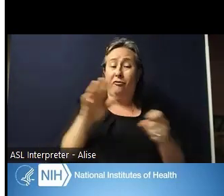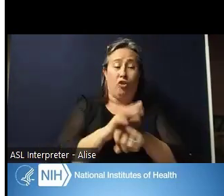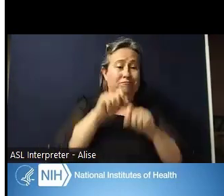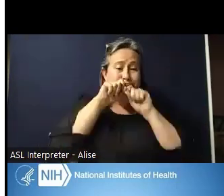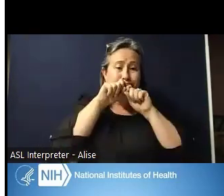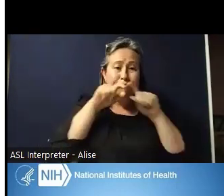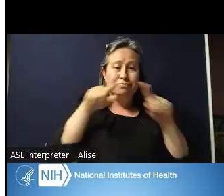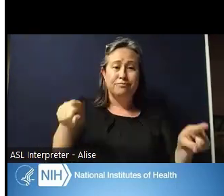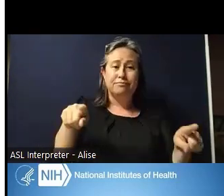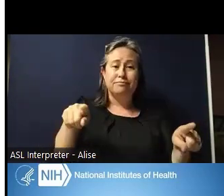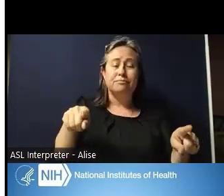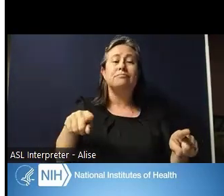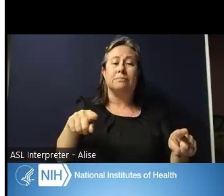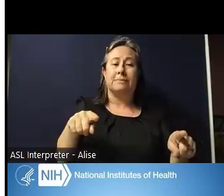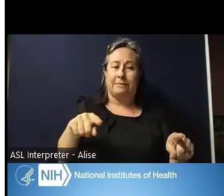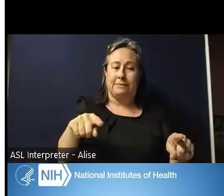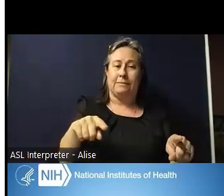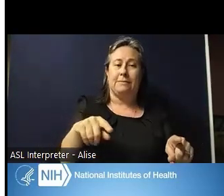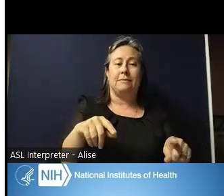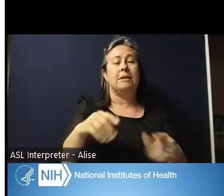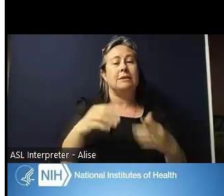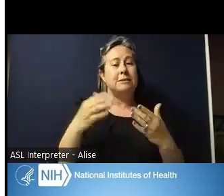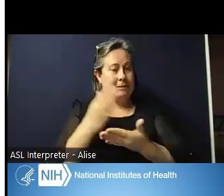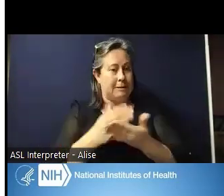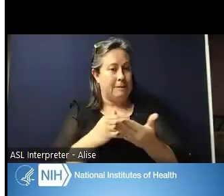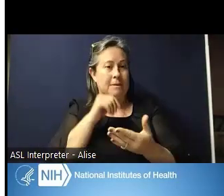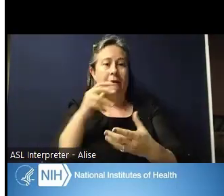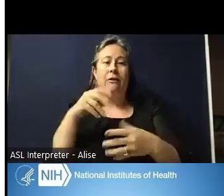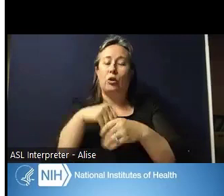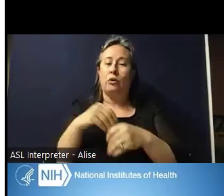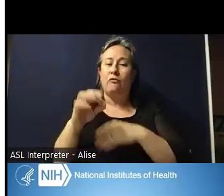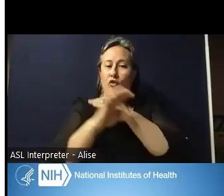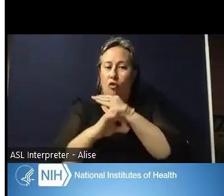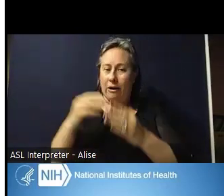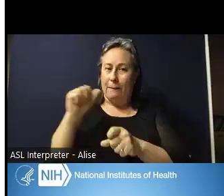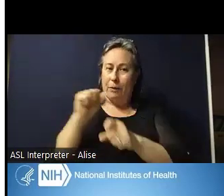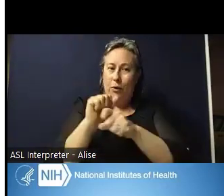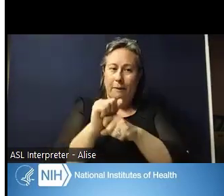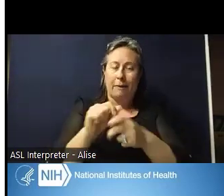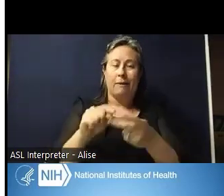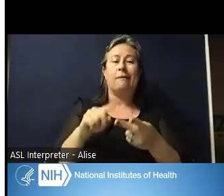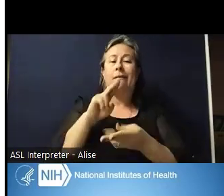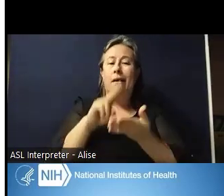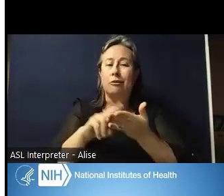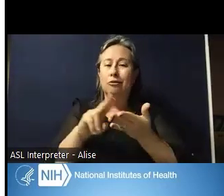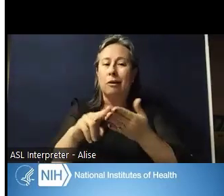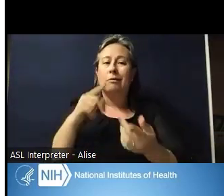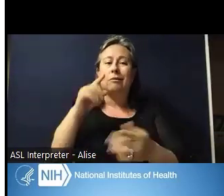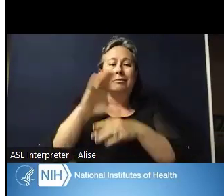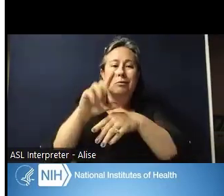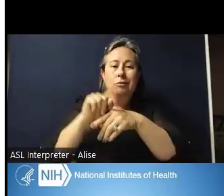such as a failure to include foreign employment contracts, consulting agreement, talent awards,